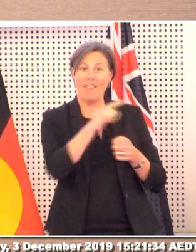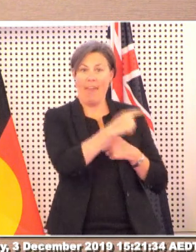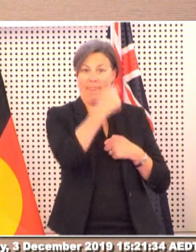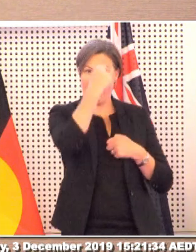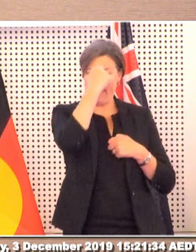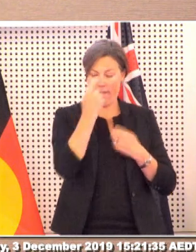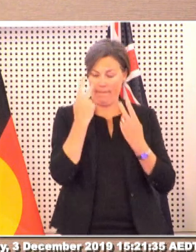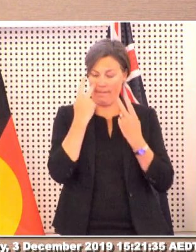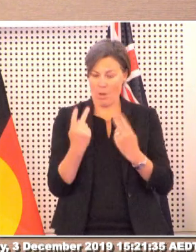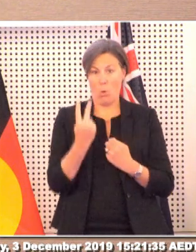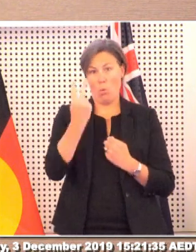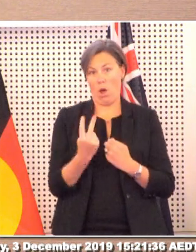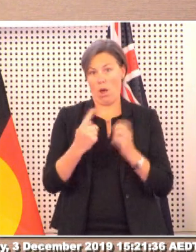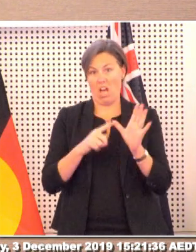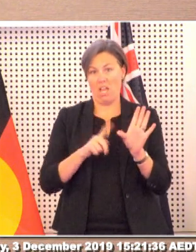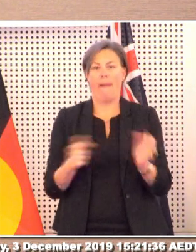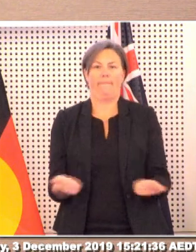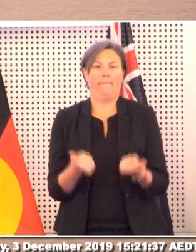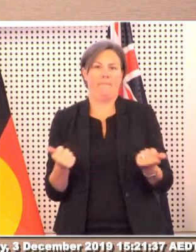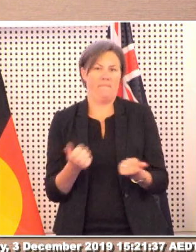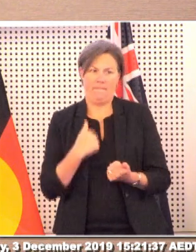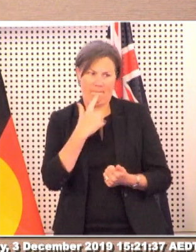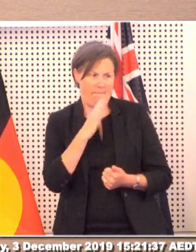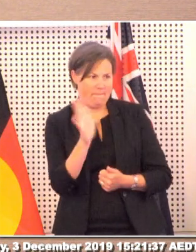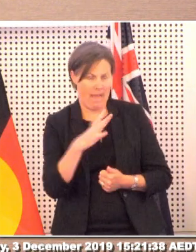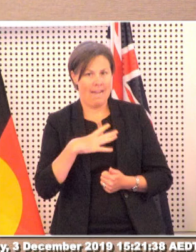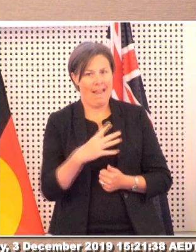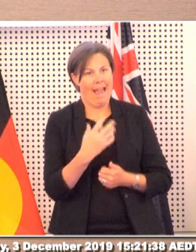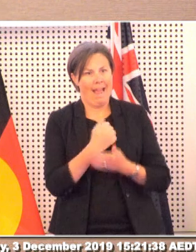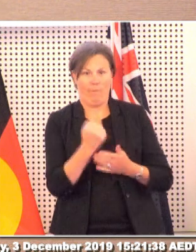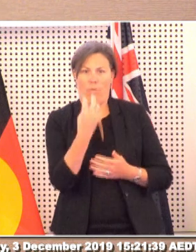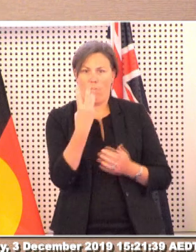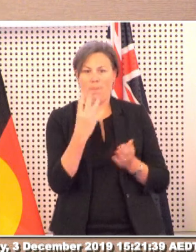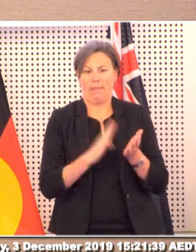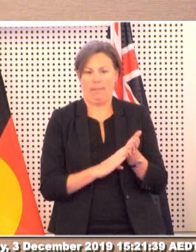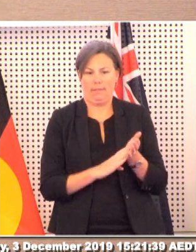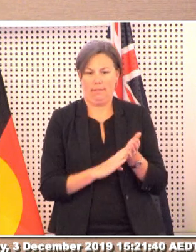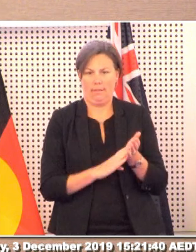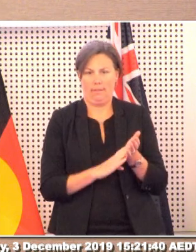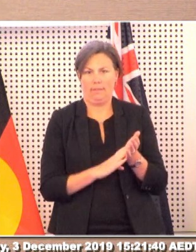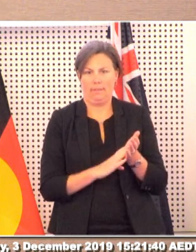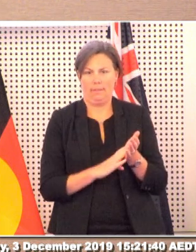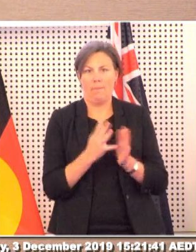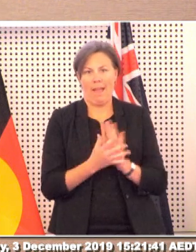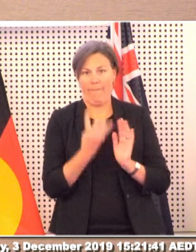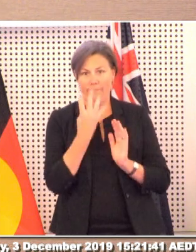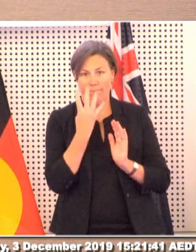say once a quarter is really – so four times a year as opposed to two. That’s always been a sticking point.